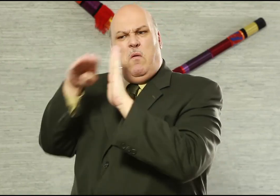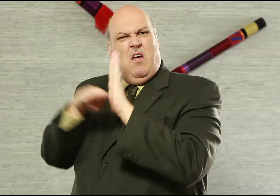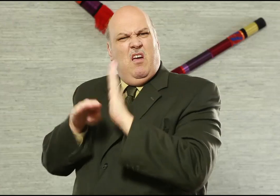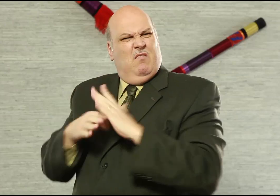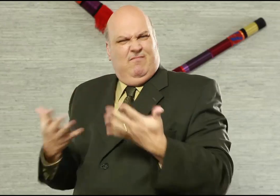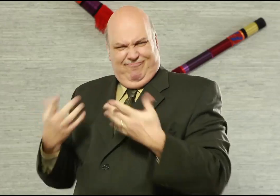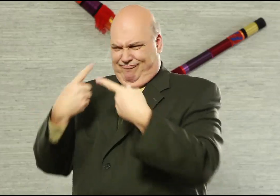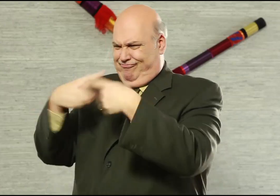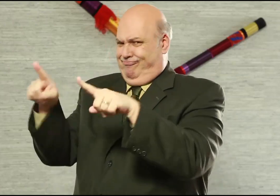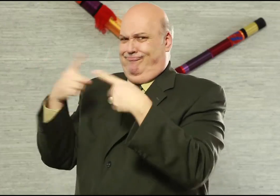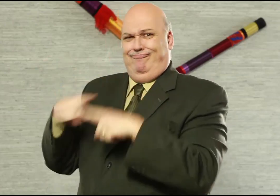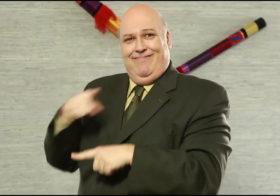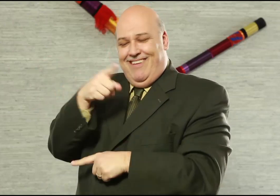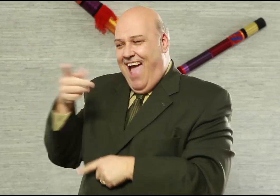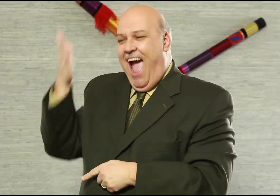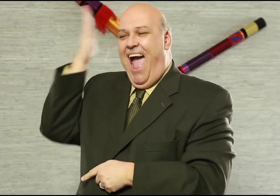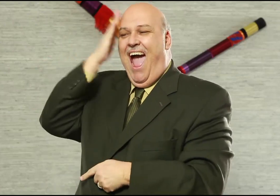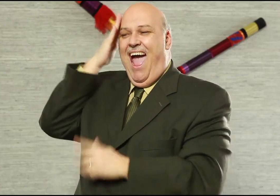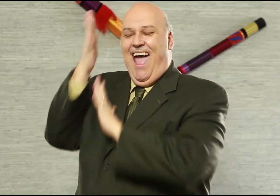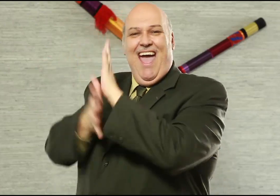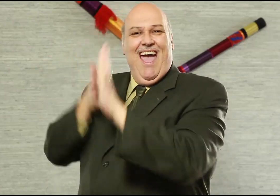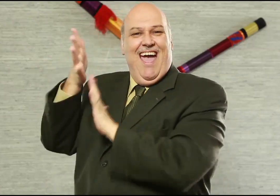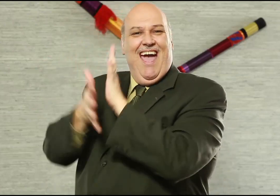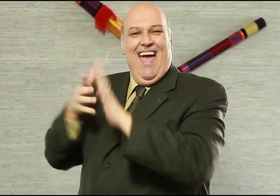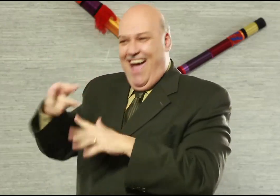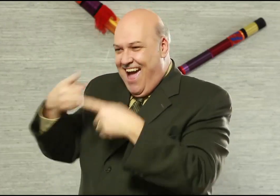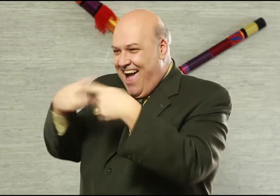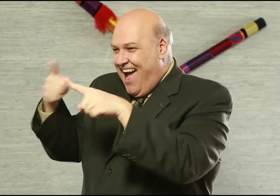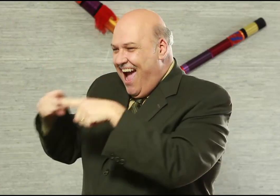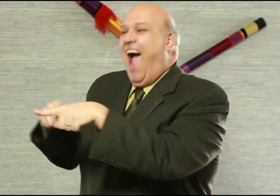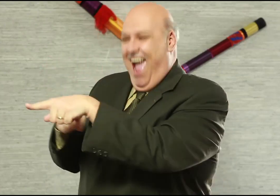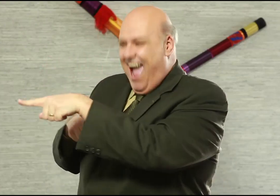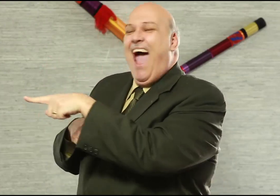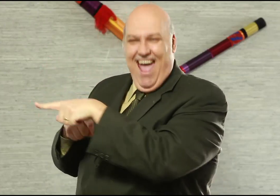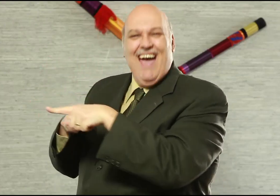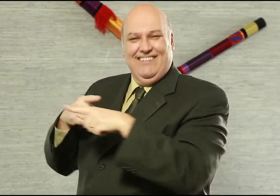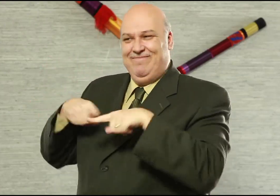Have you seen these other shows on H3world.tv?